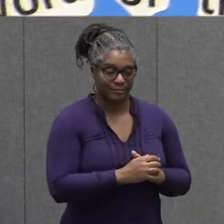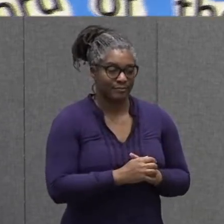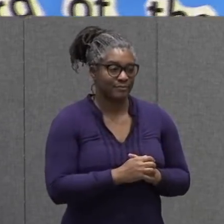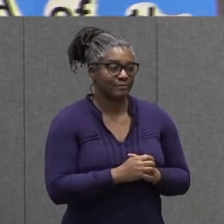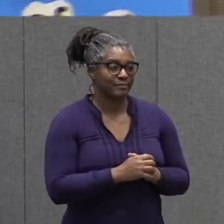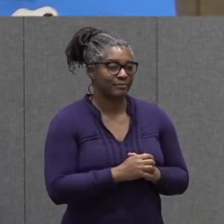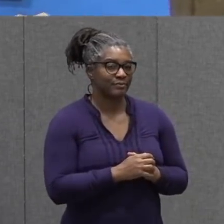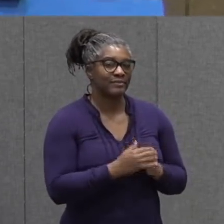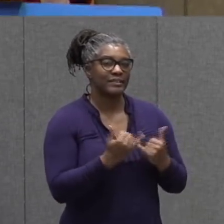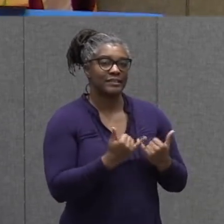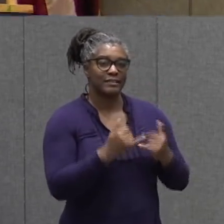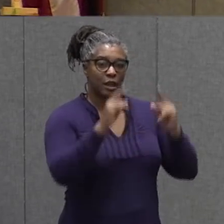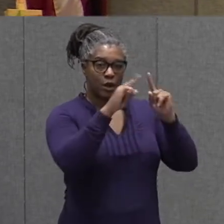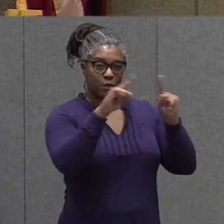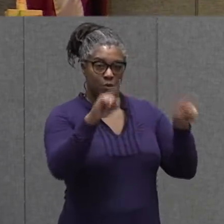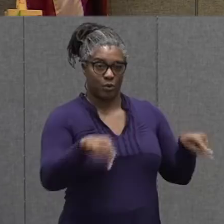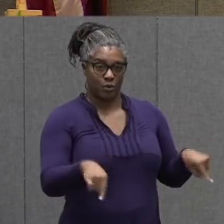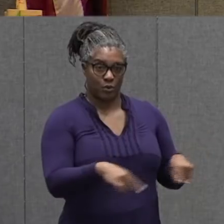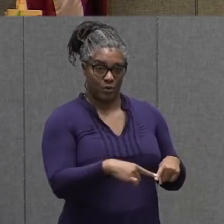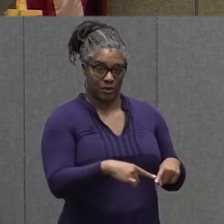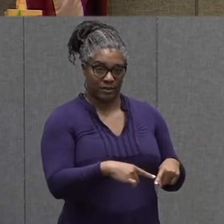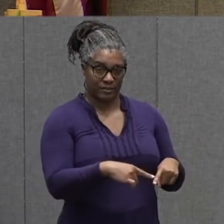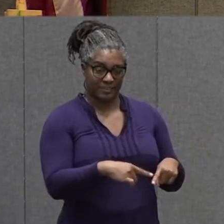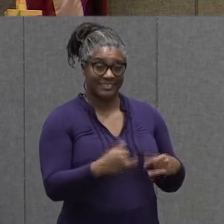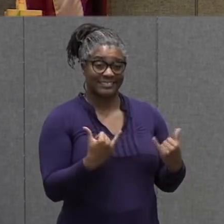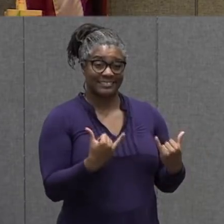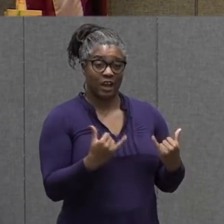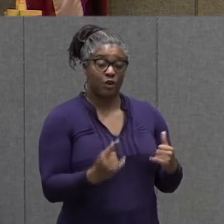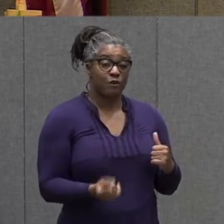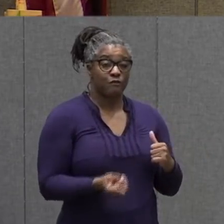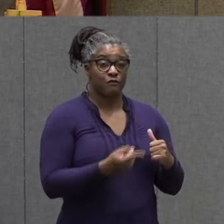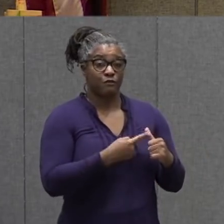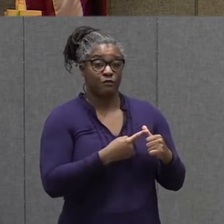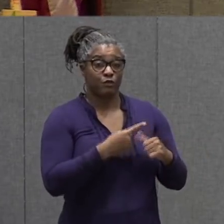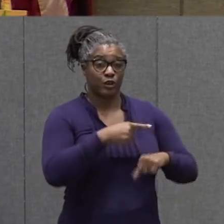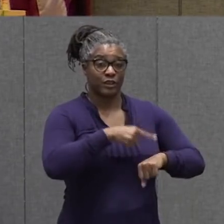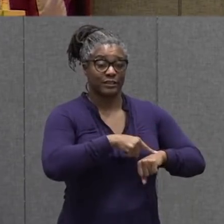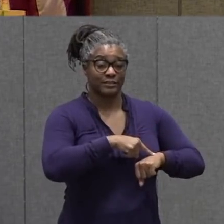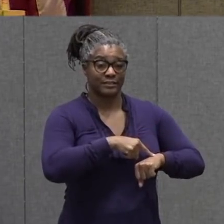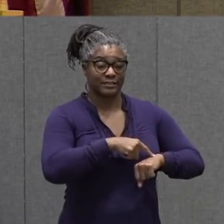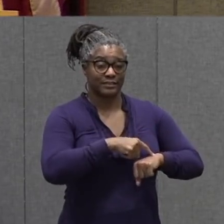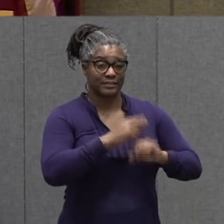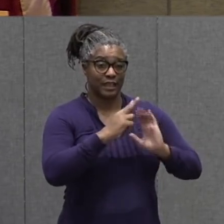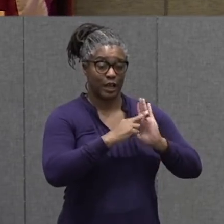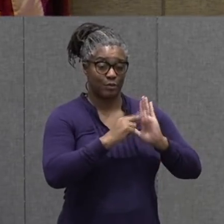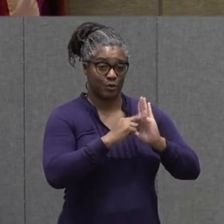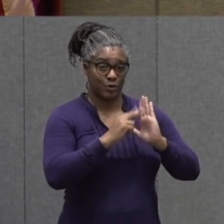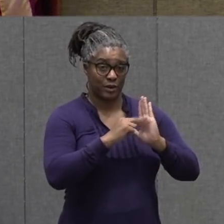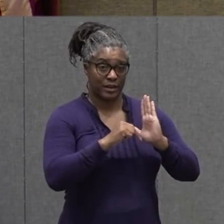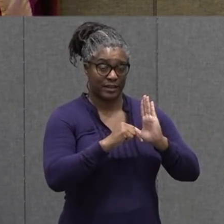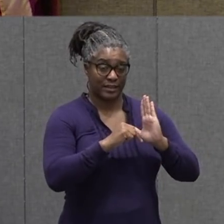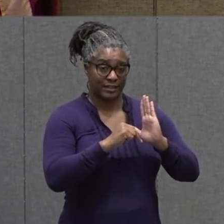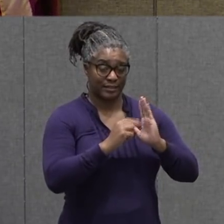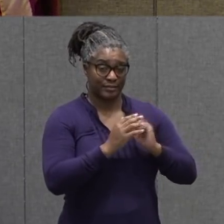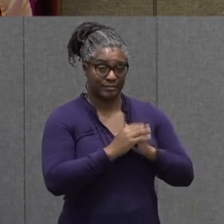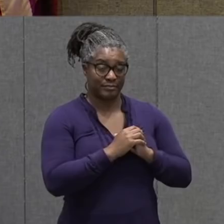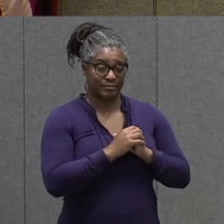and this is our first read. So our first read, let's go through this with me, let me get my pointer here